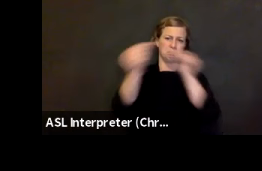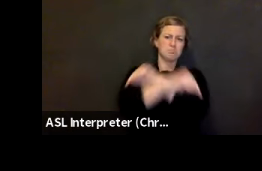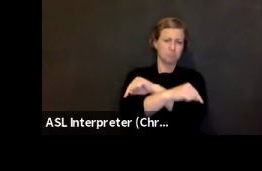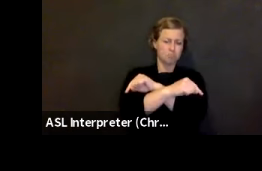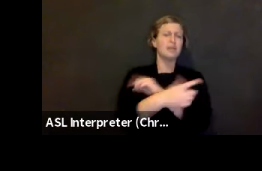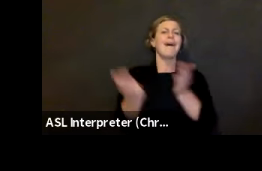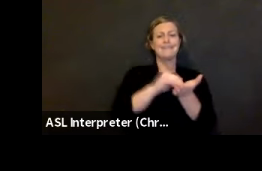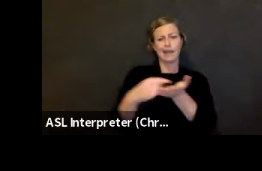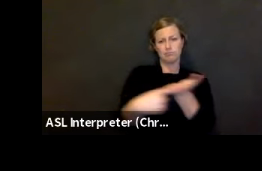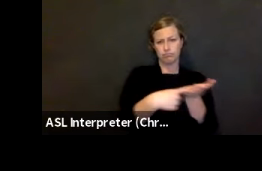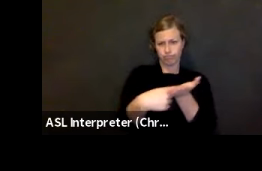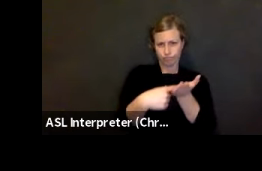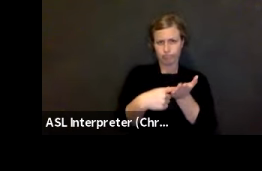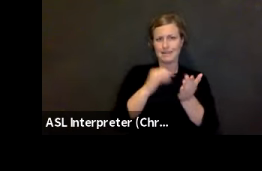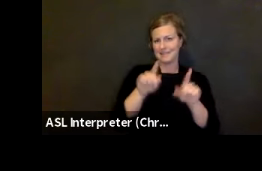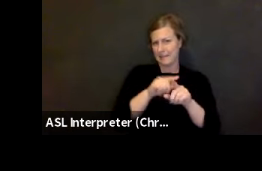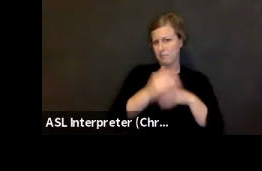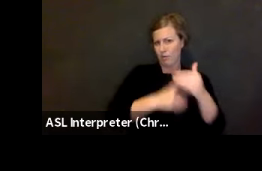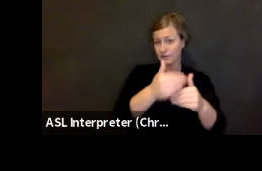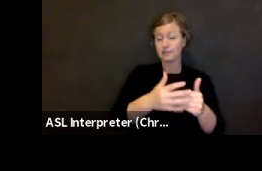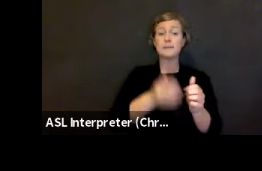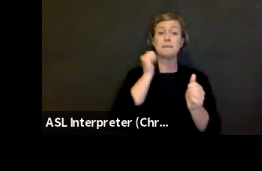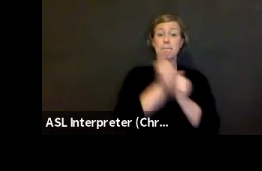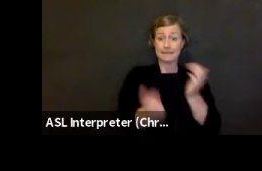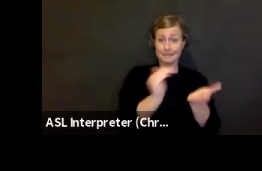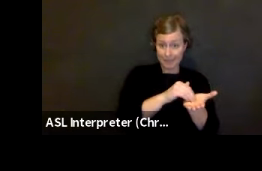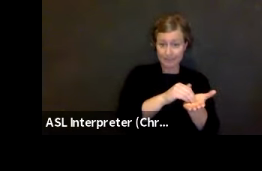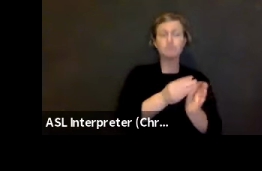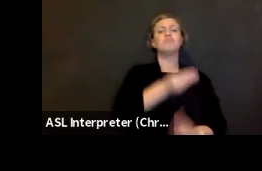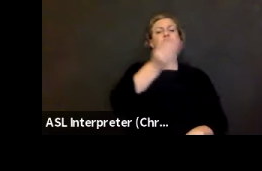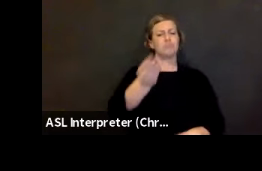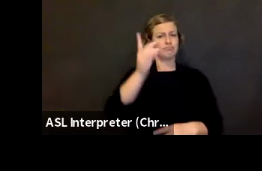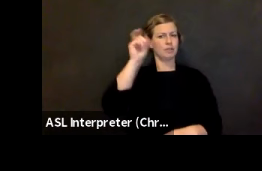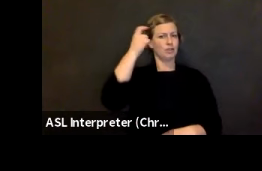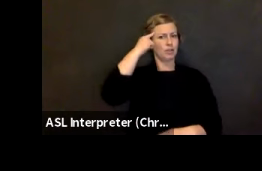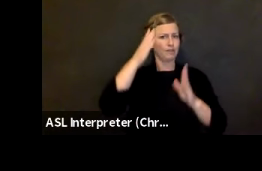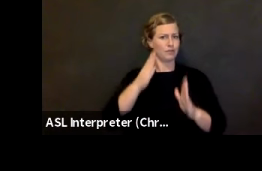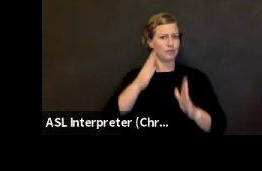the Senate where they might get voted out of the chamber, go to the second chamber and repeat the process over